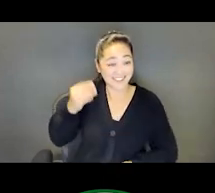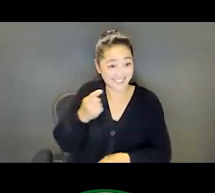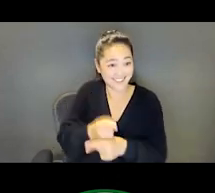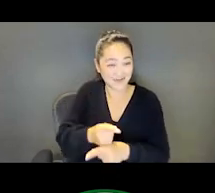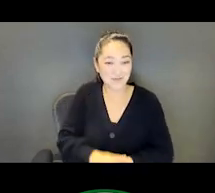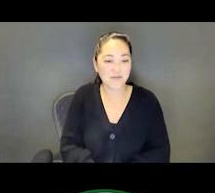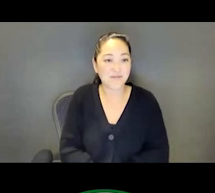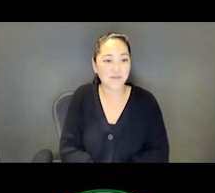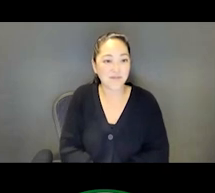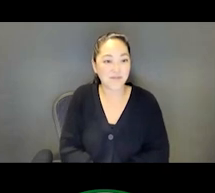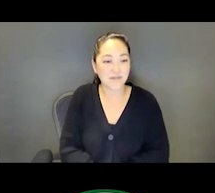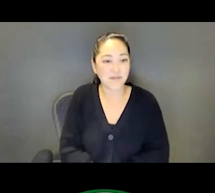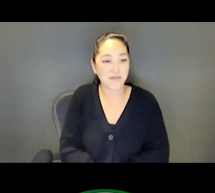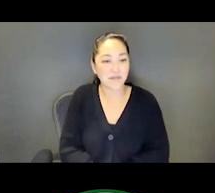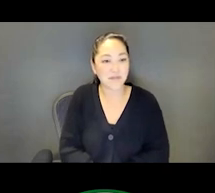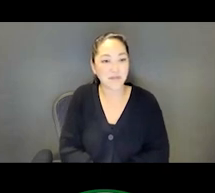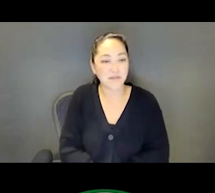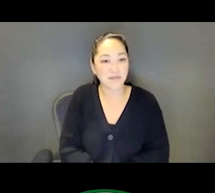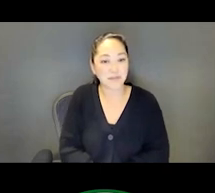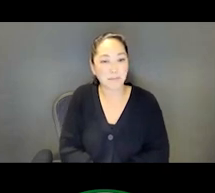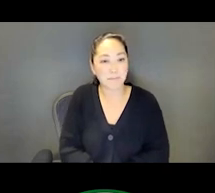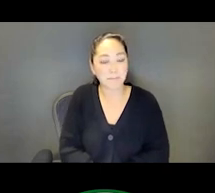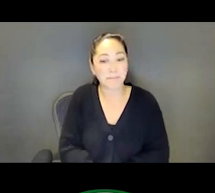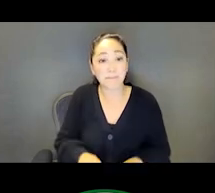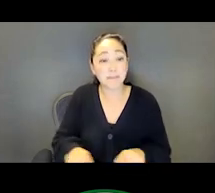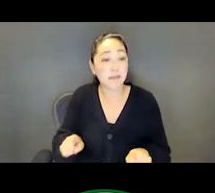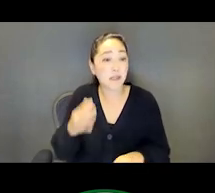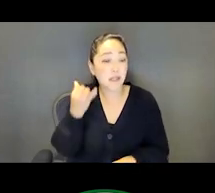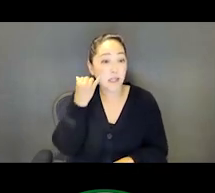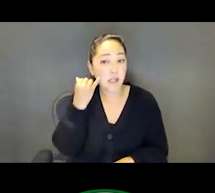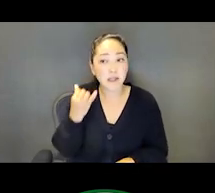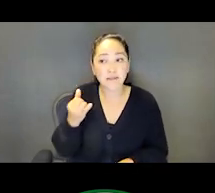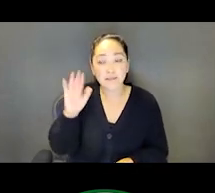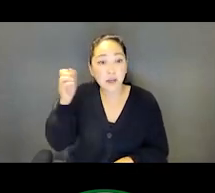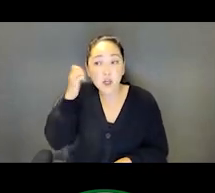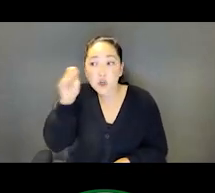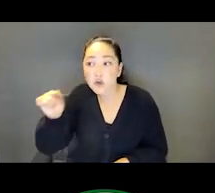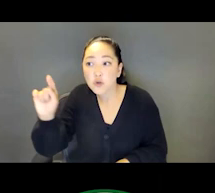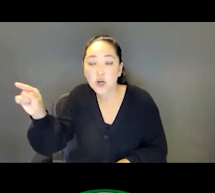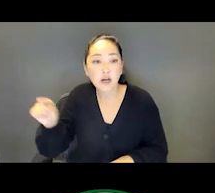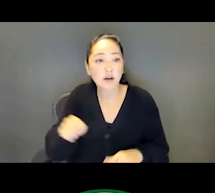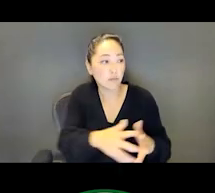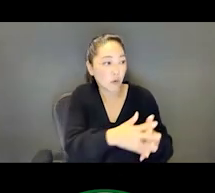we get calls from abroad, from Europe, from even from the States.